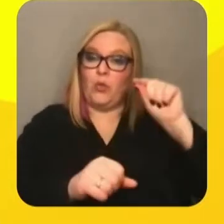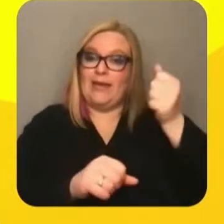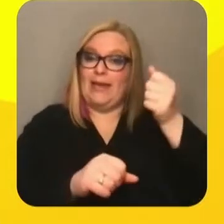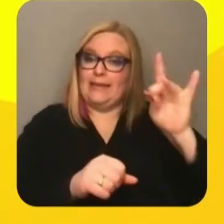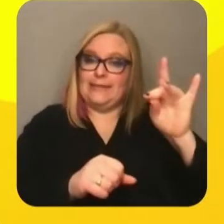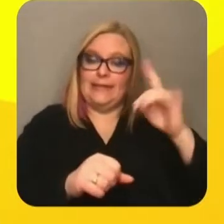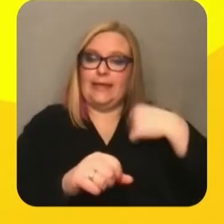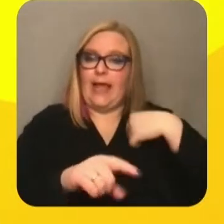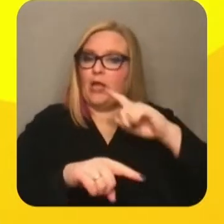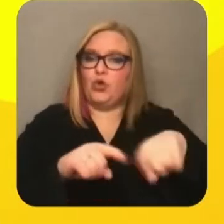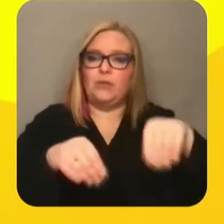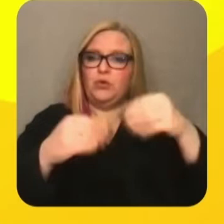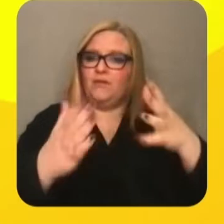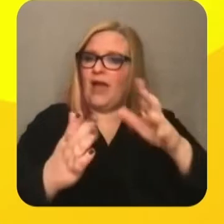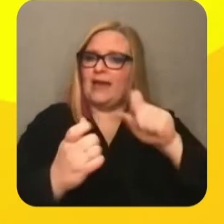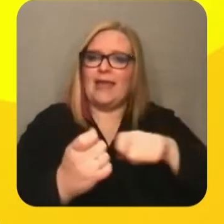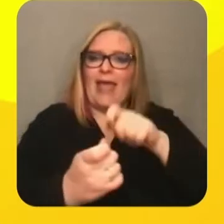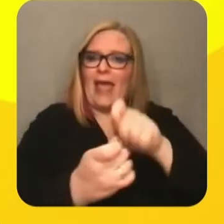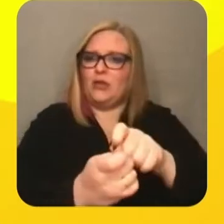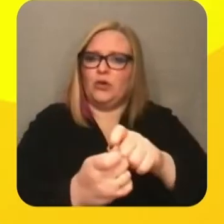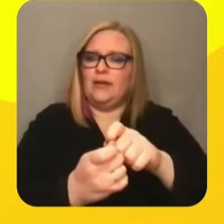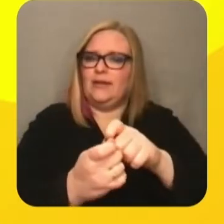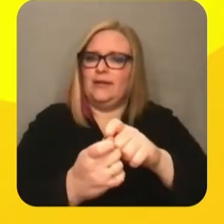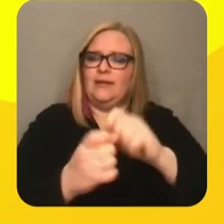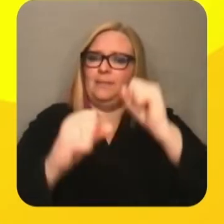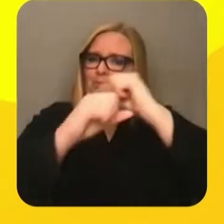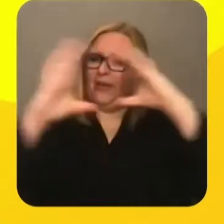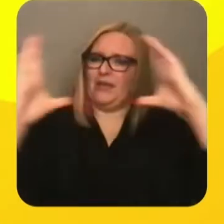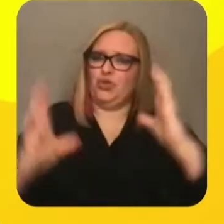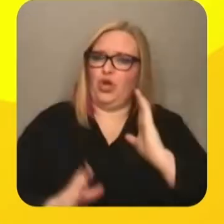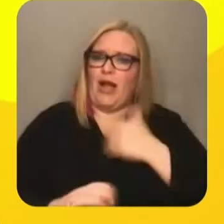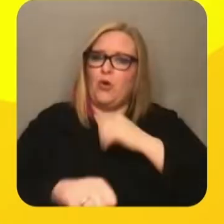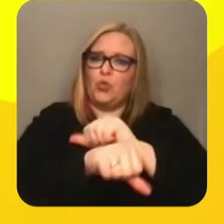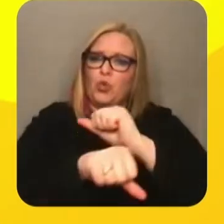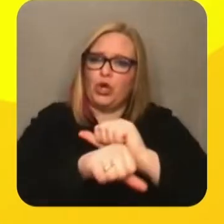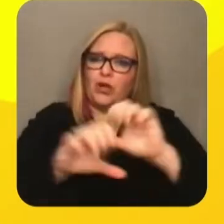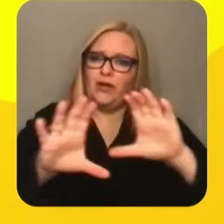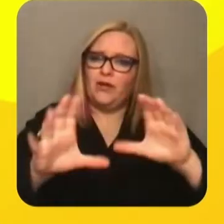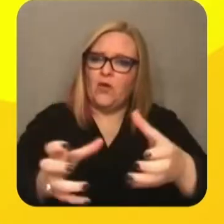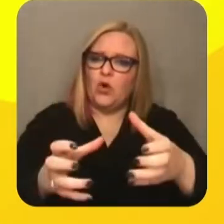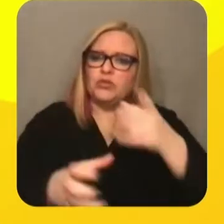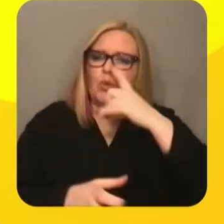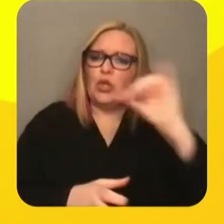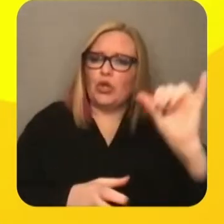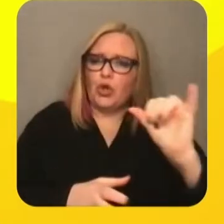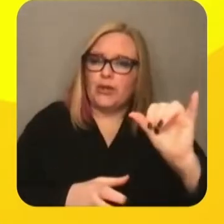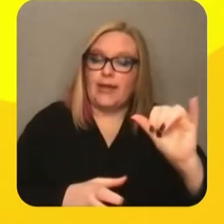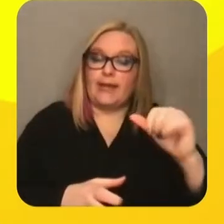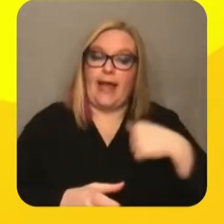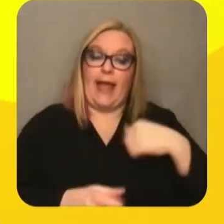accurate picture of what our workforce looked like. And so I set off very clearly going, if we're going to be a data-driven organization and we're going